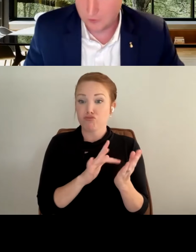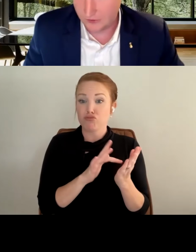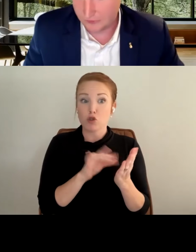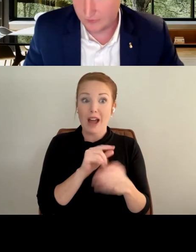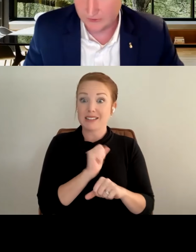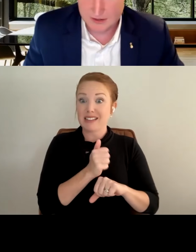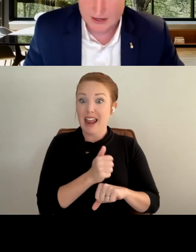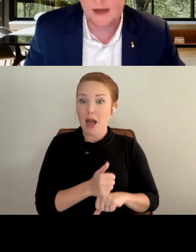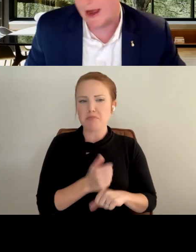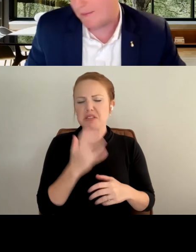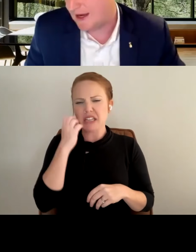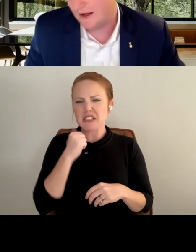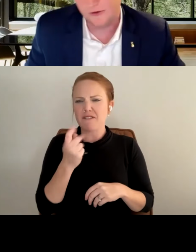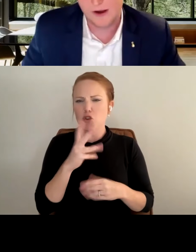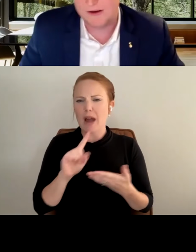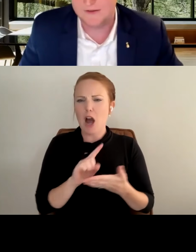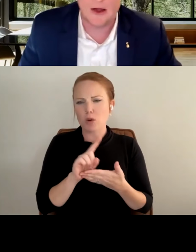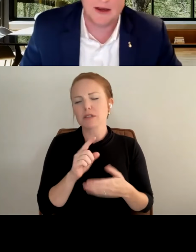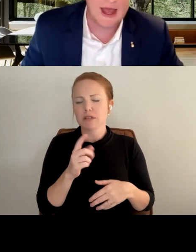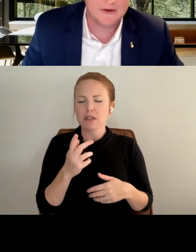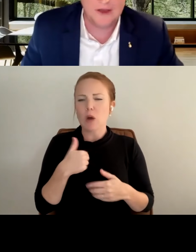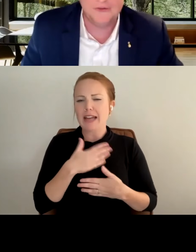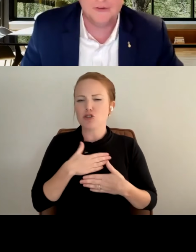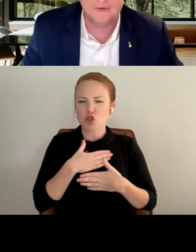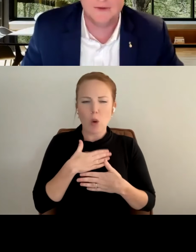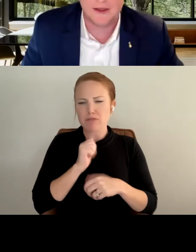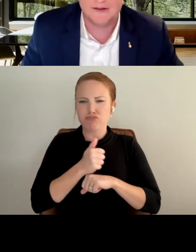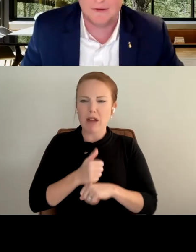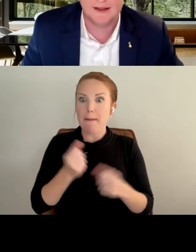you know, of course it's me and I'm a geek, and so I went to town and had dozens of these by the time